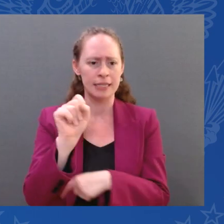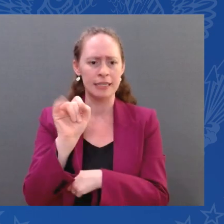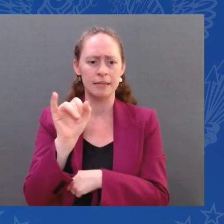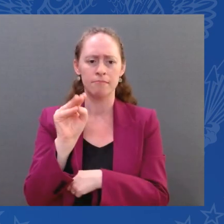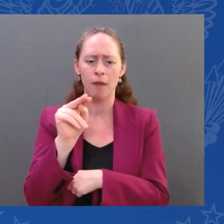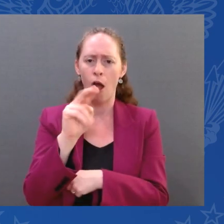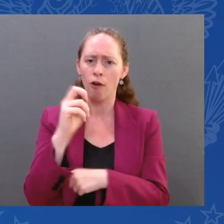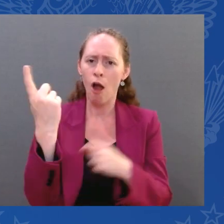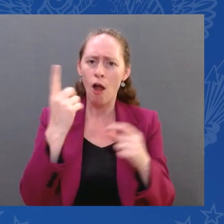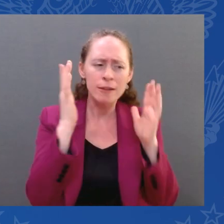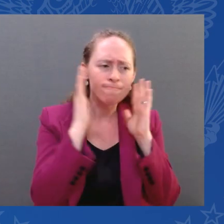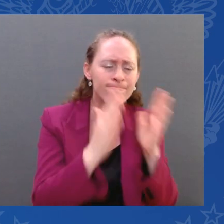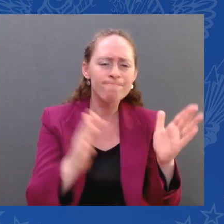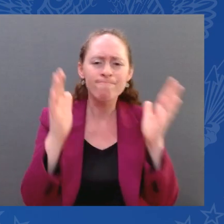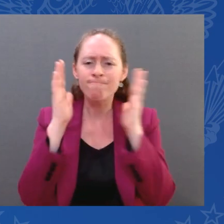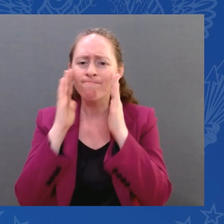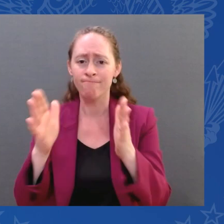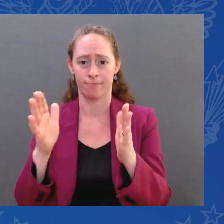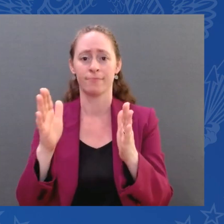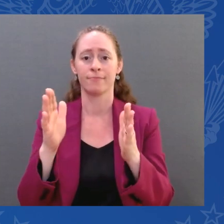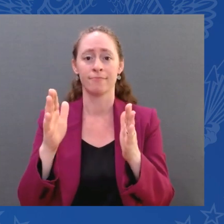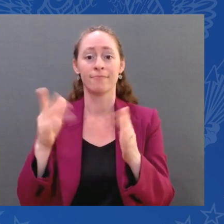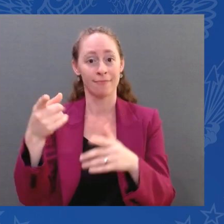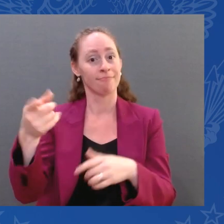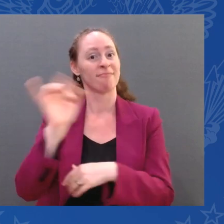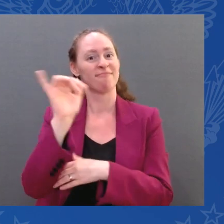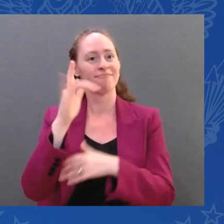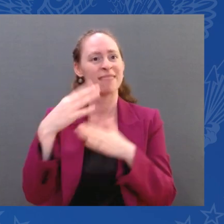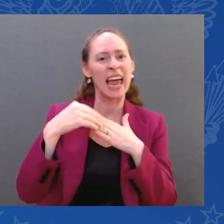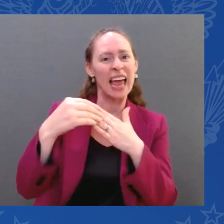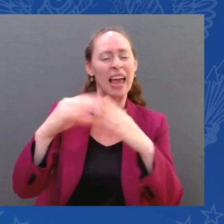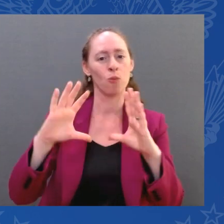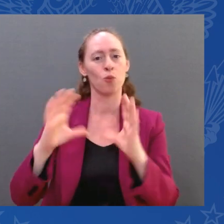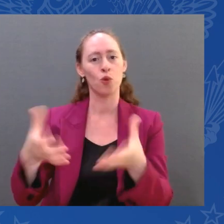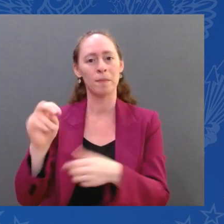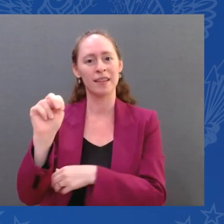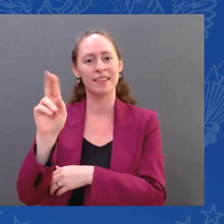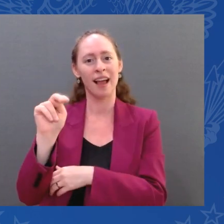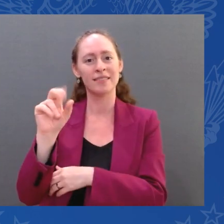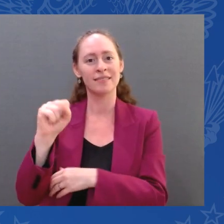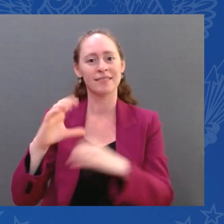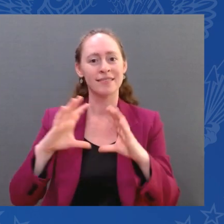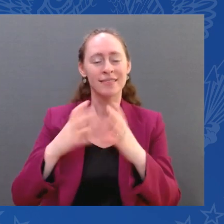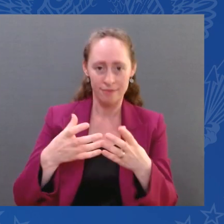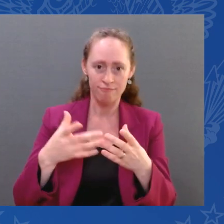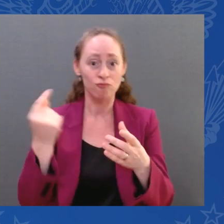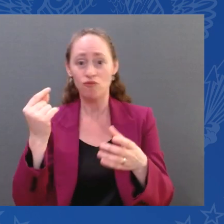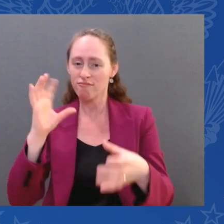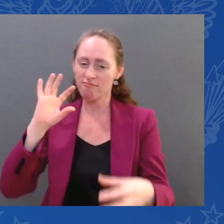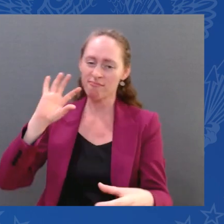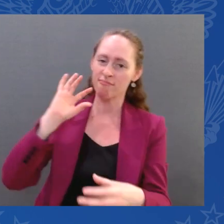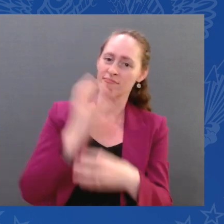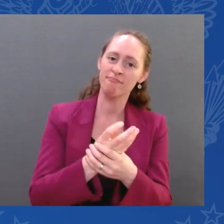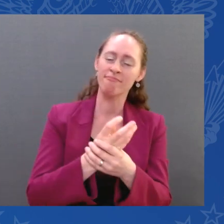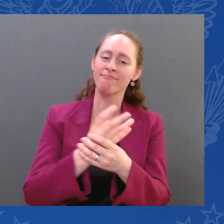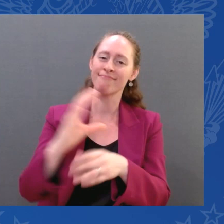in the Nationwide Bus campaign to make the case, the moral case, that health care is a right in this country, not a privilege,